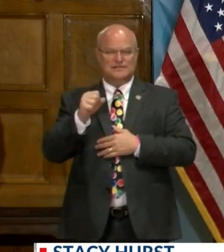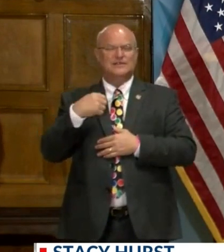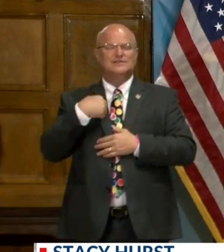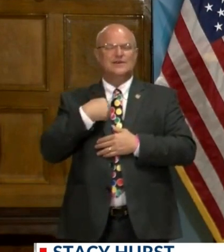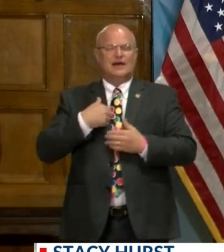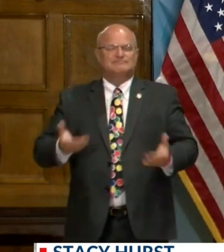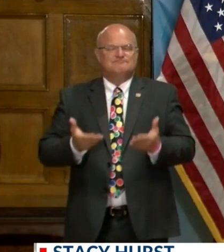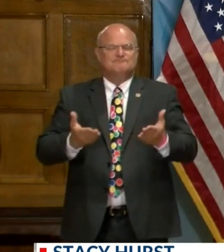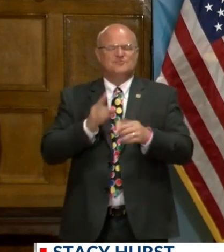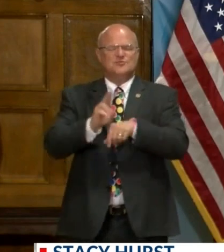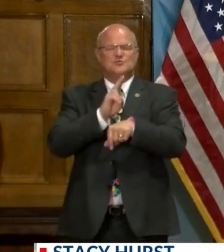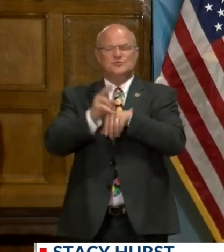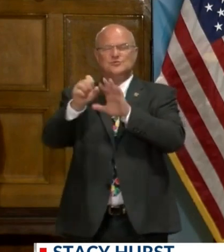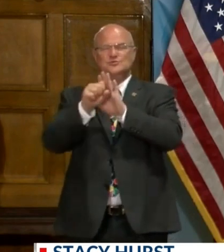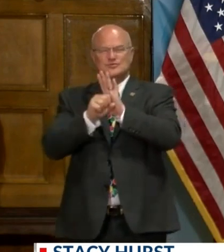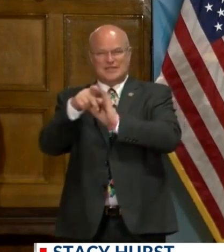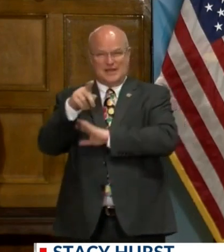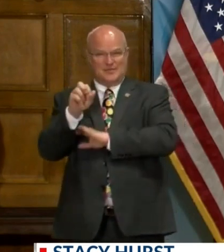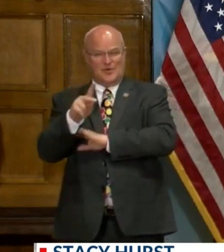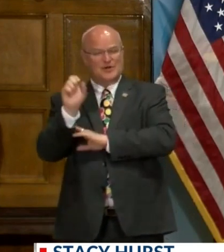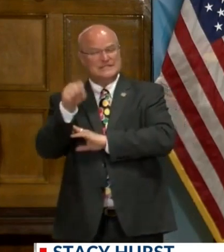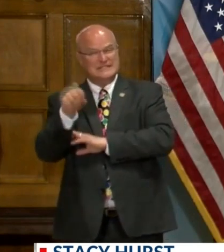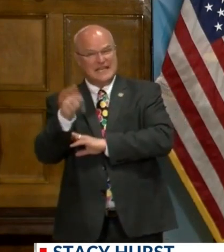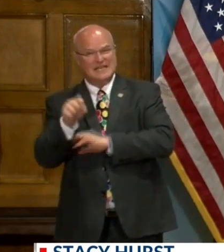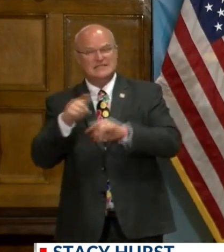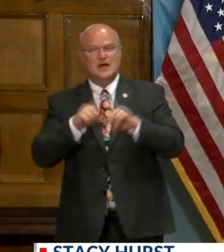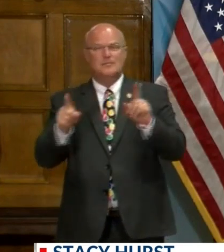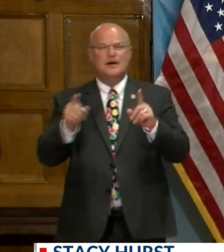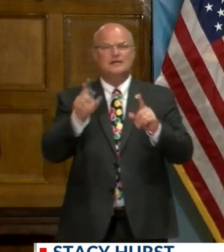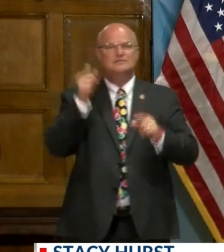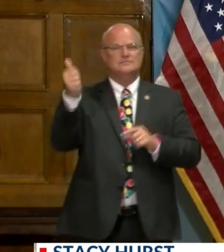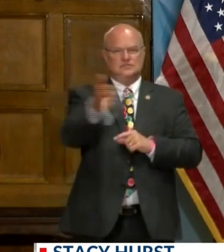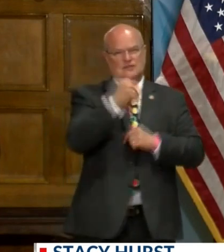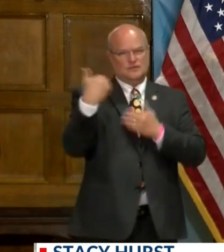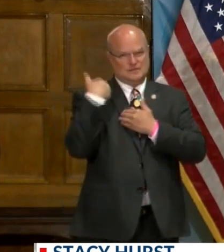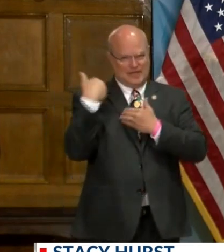DISTANCING THAT IS REQUIRED. RESPONSIBLY WITH NO LEAVE TRACE PRINCIPALS HELPS PROTECT OUR